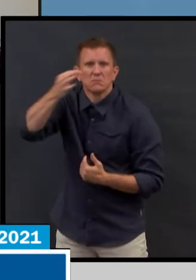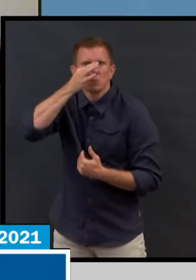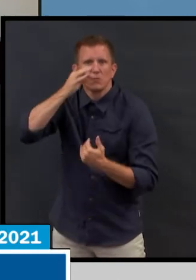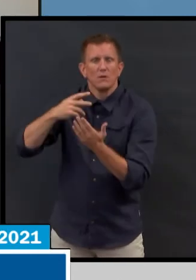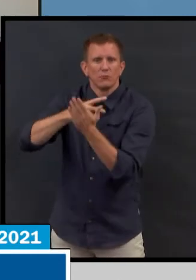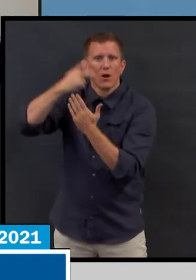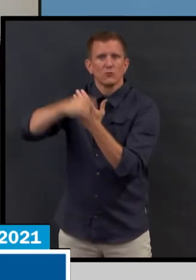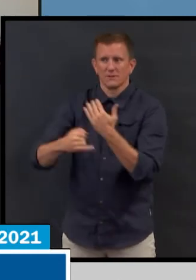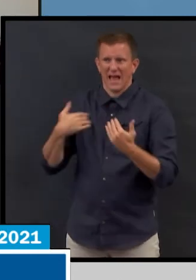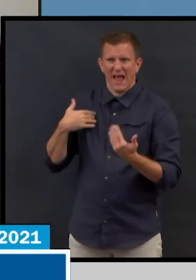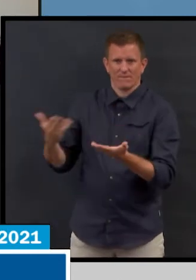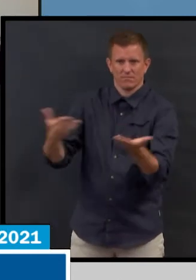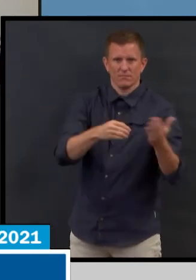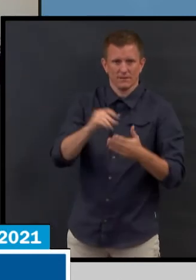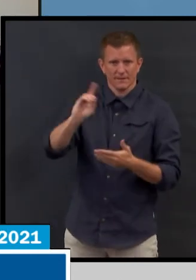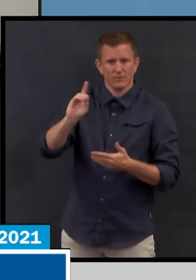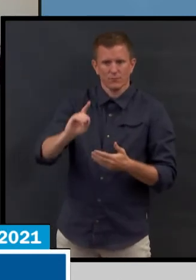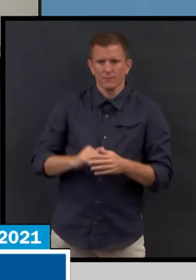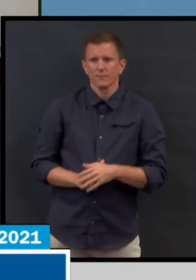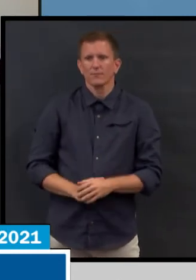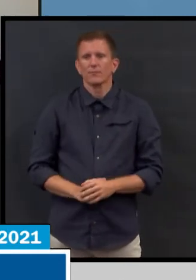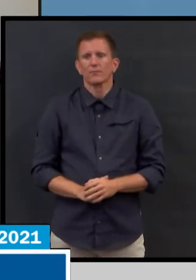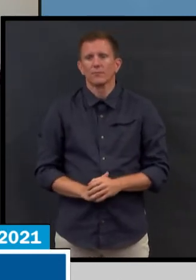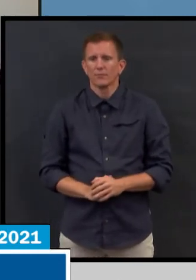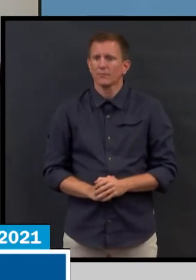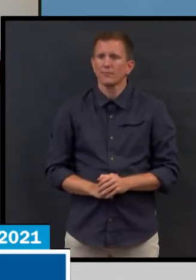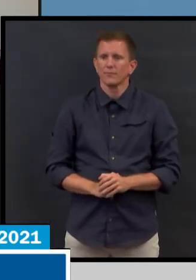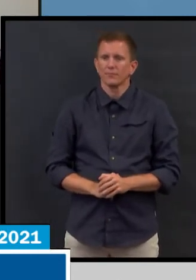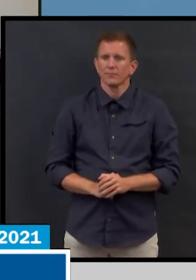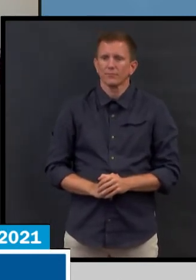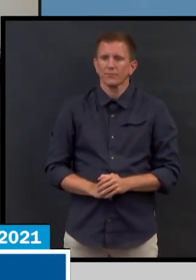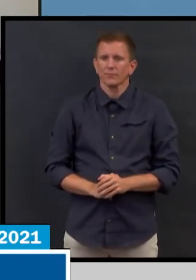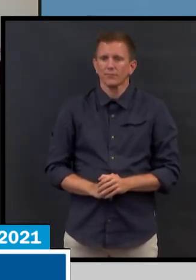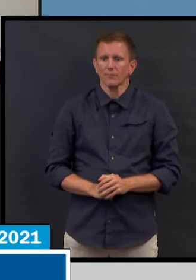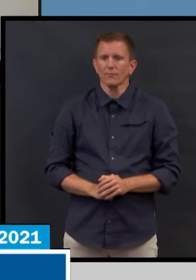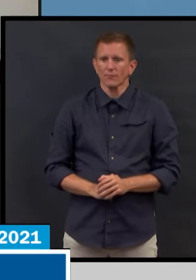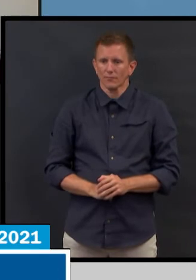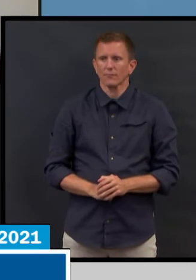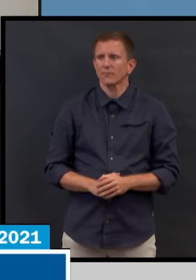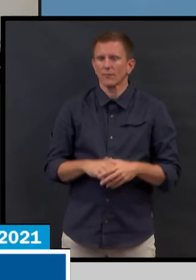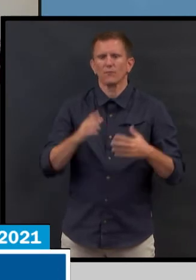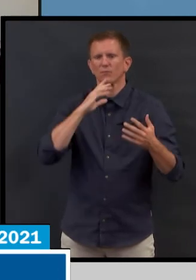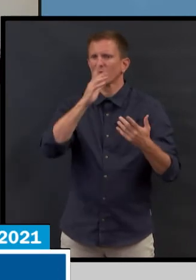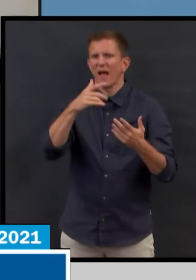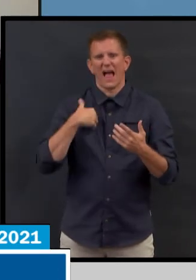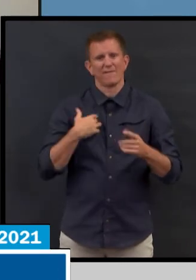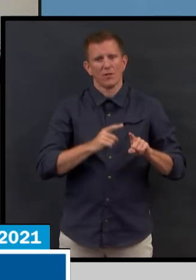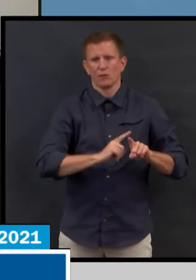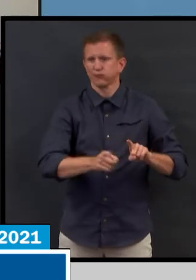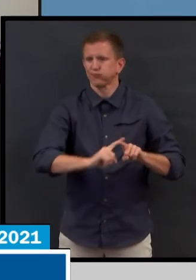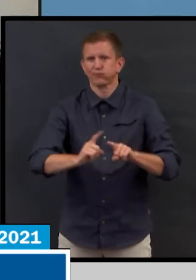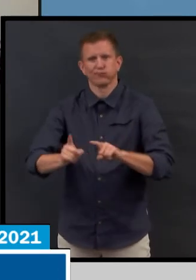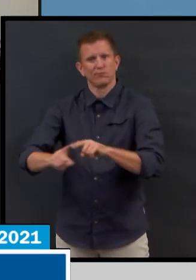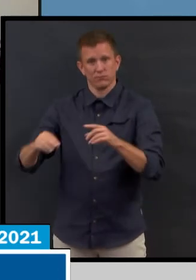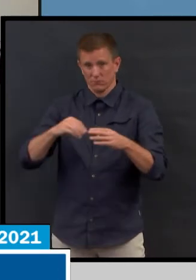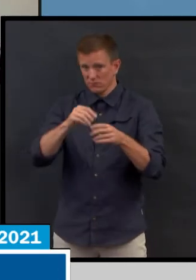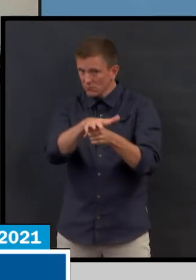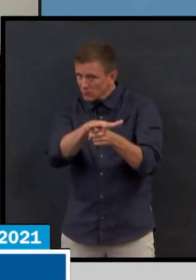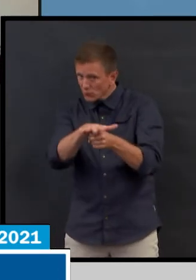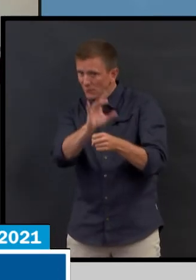so one of the first projects well there's a variety of park projects that are taking place throughout the district and one of the first projects that i wanted to touch on was